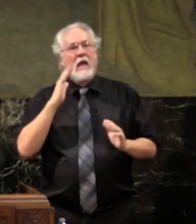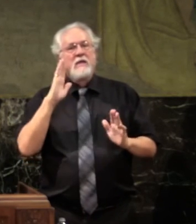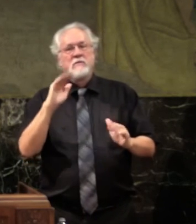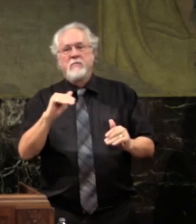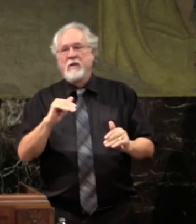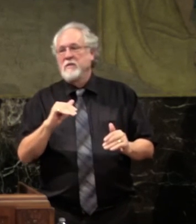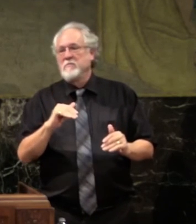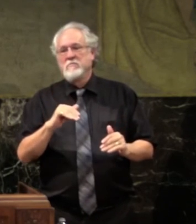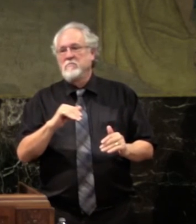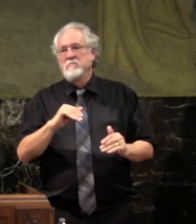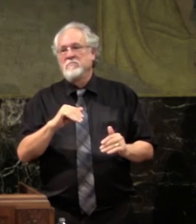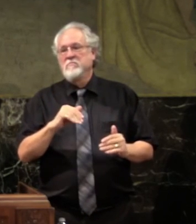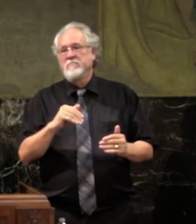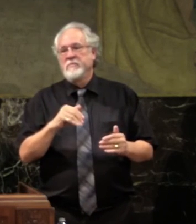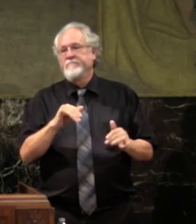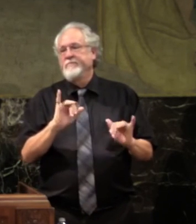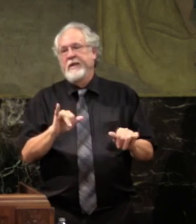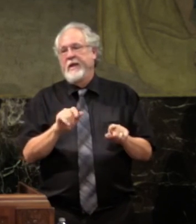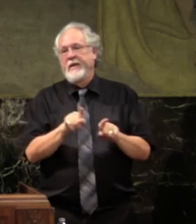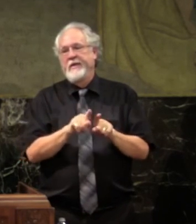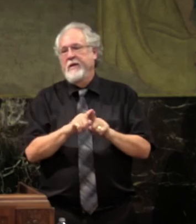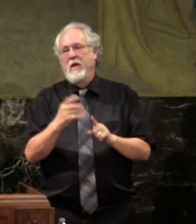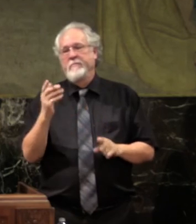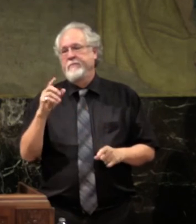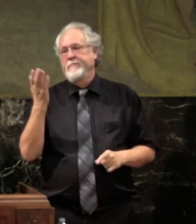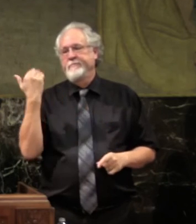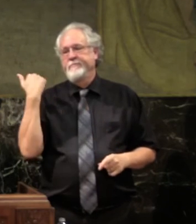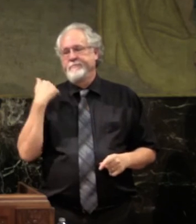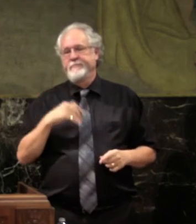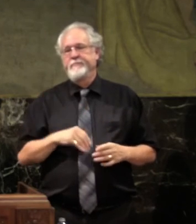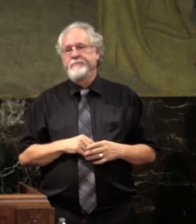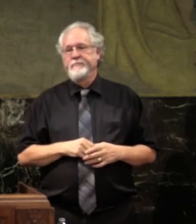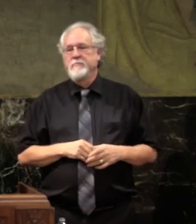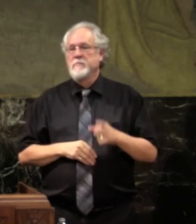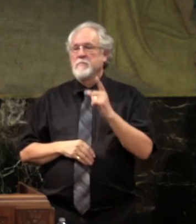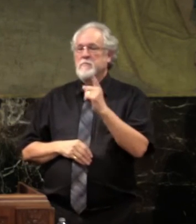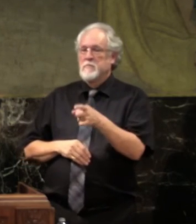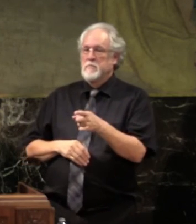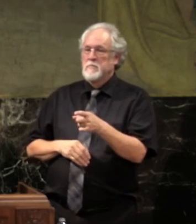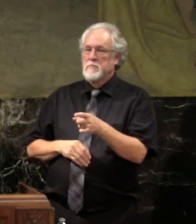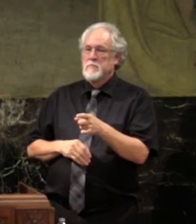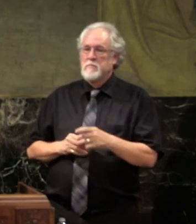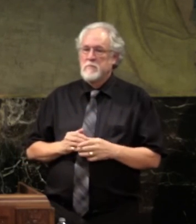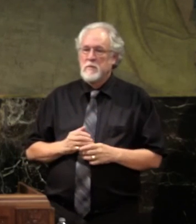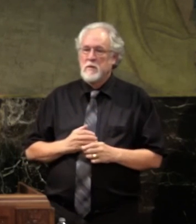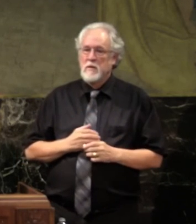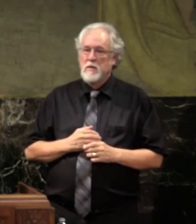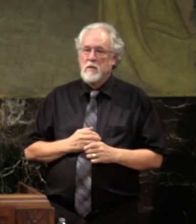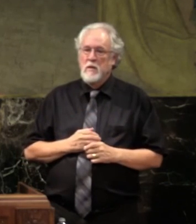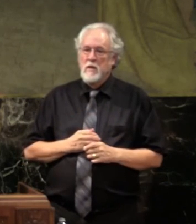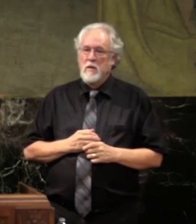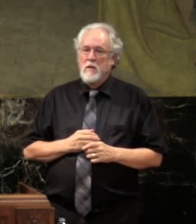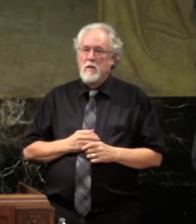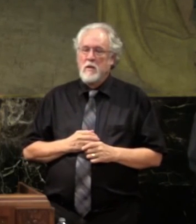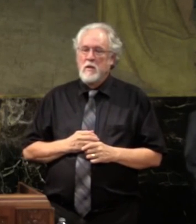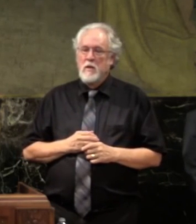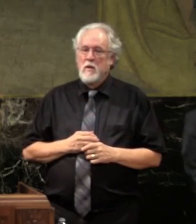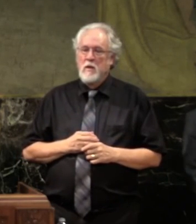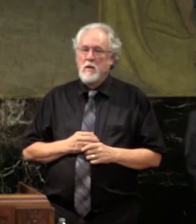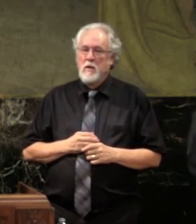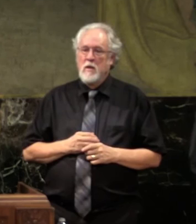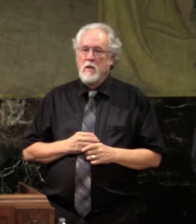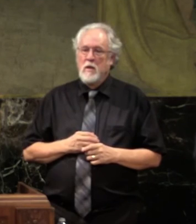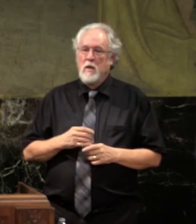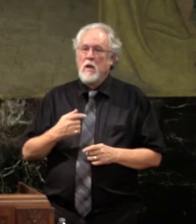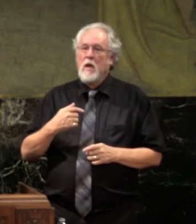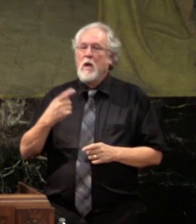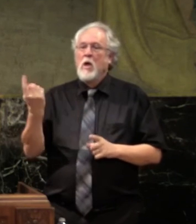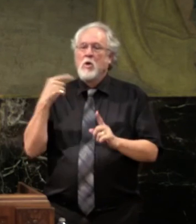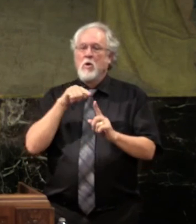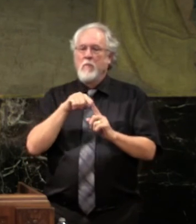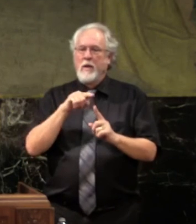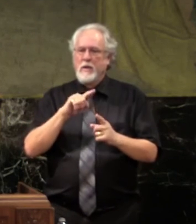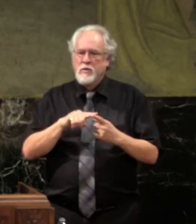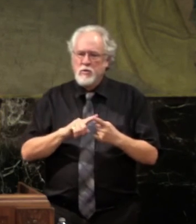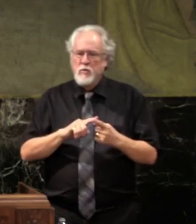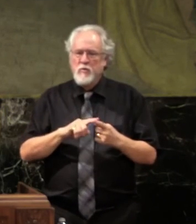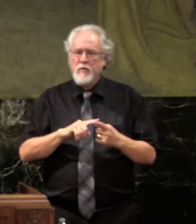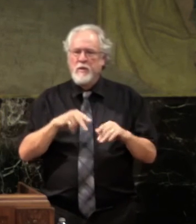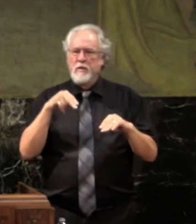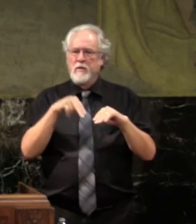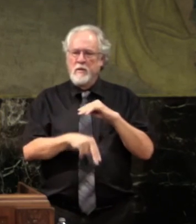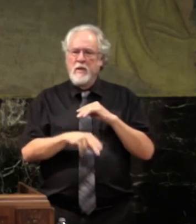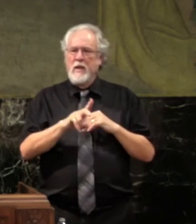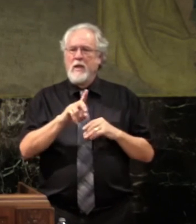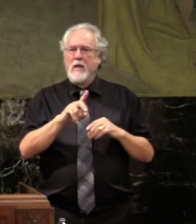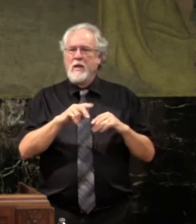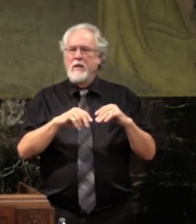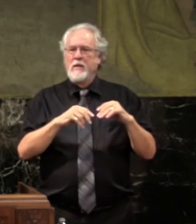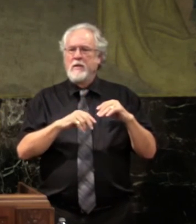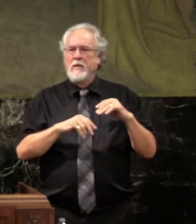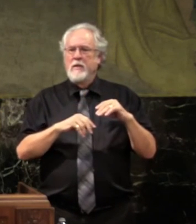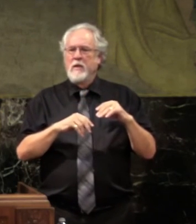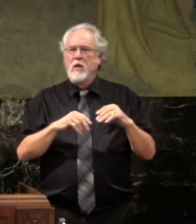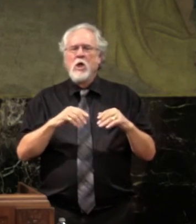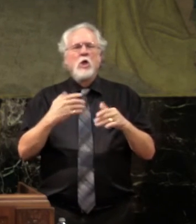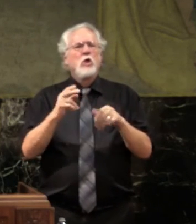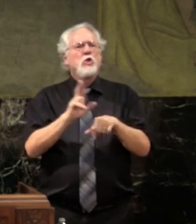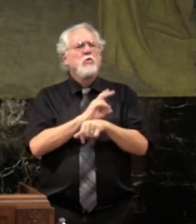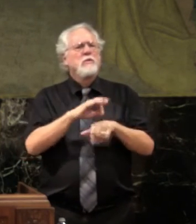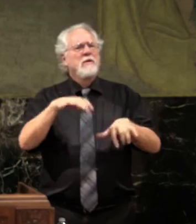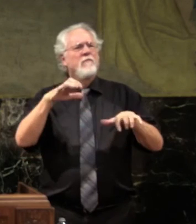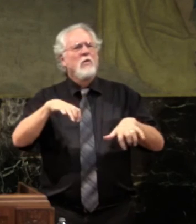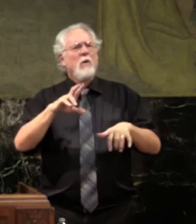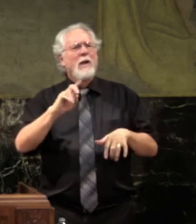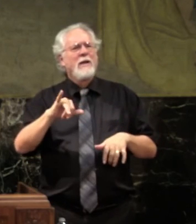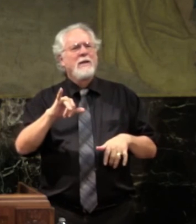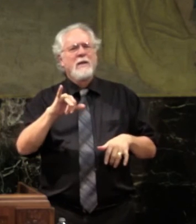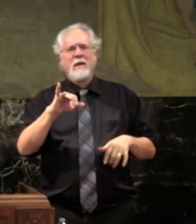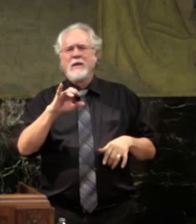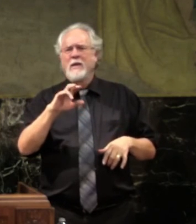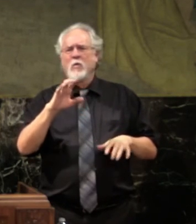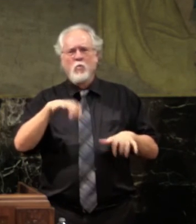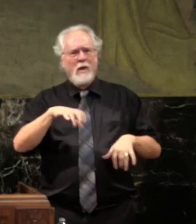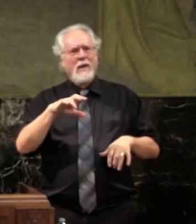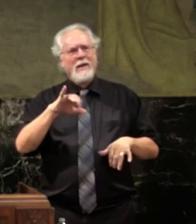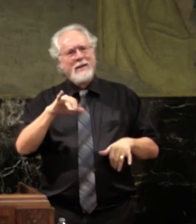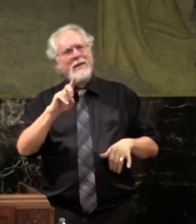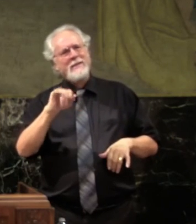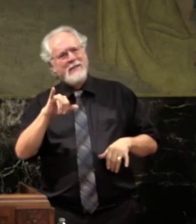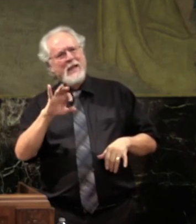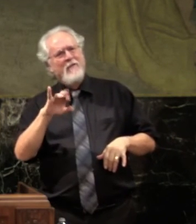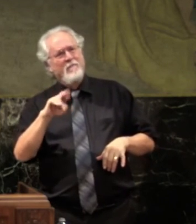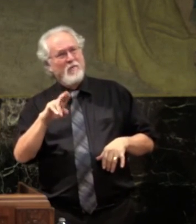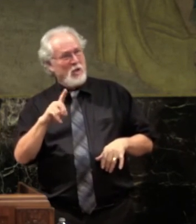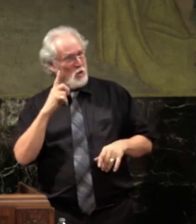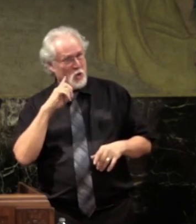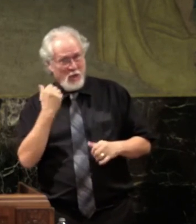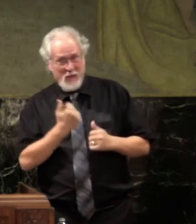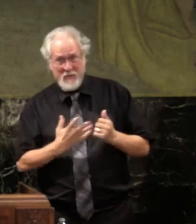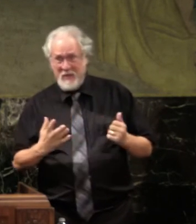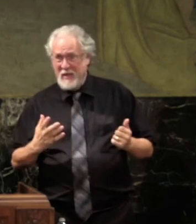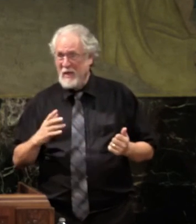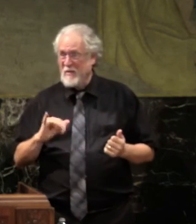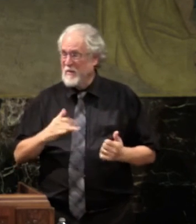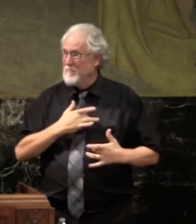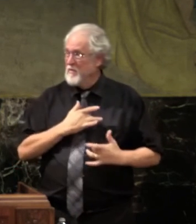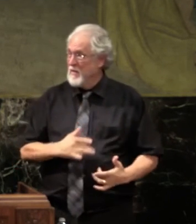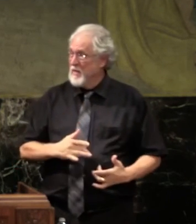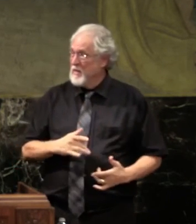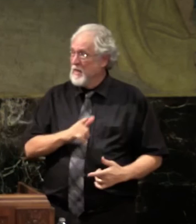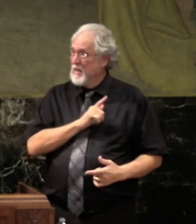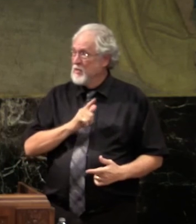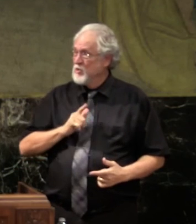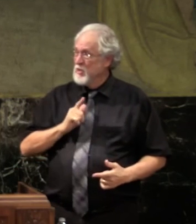won't be unlike the others